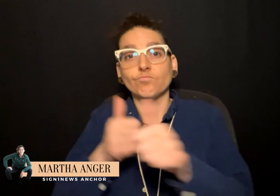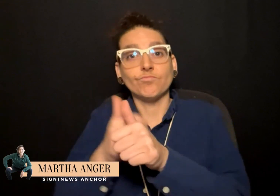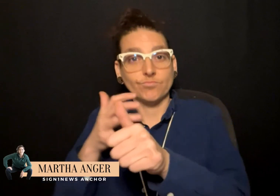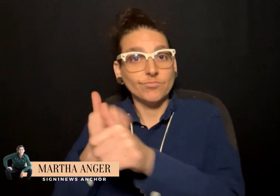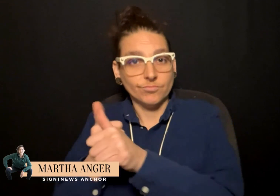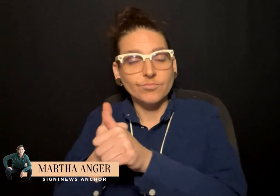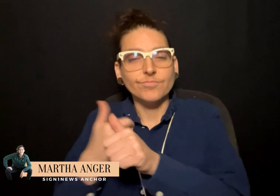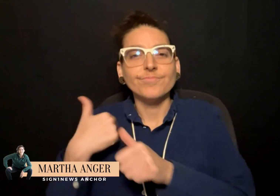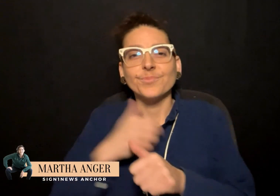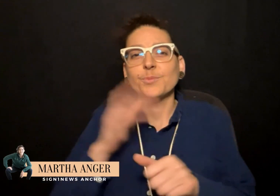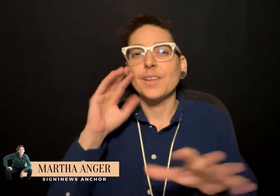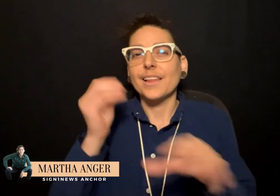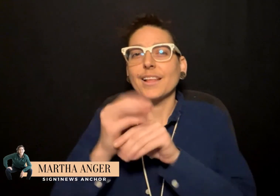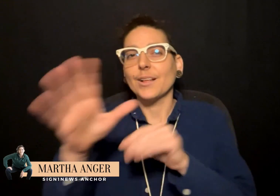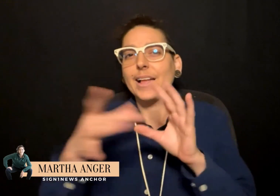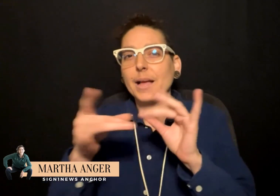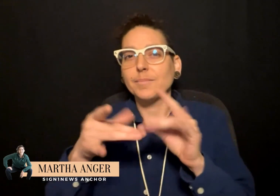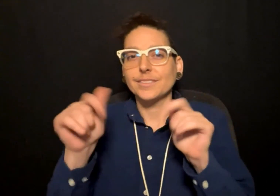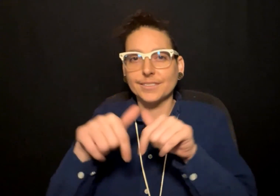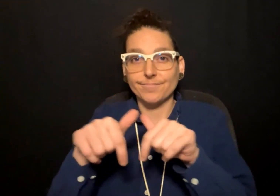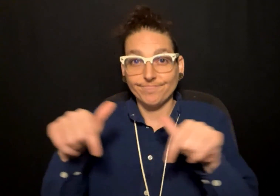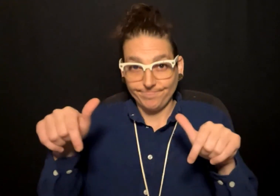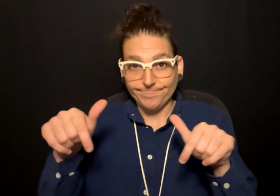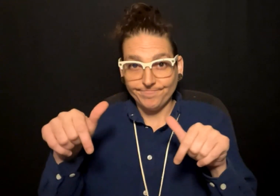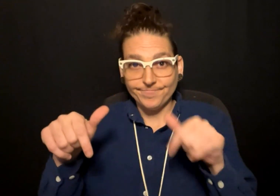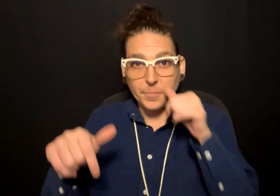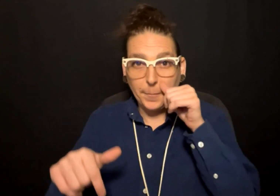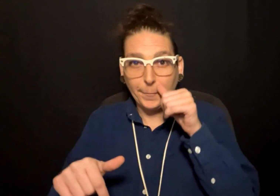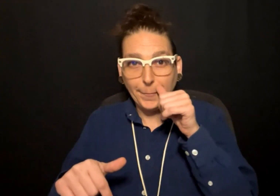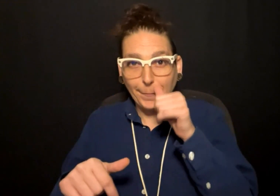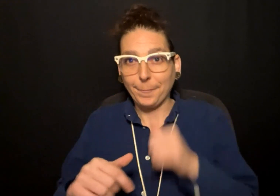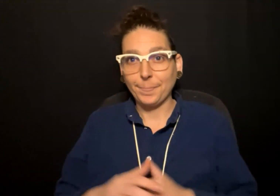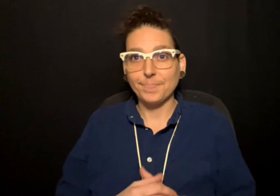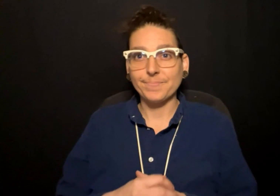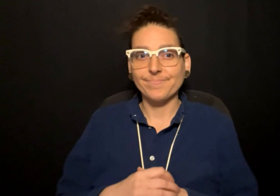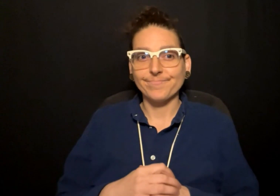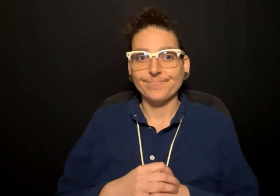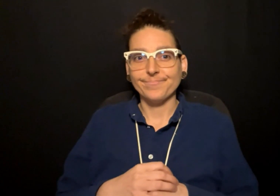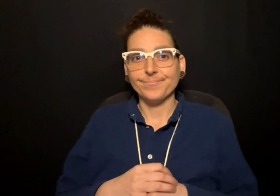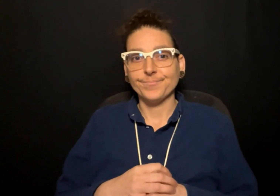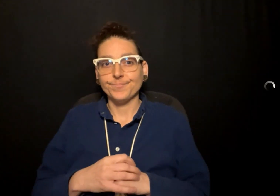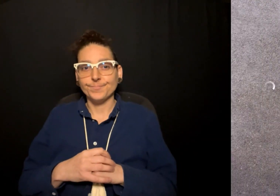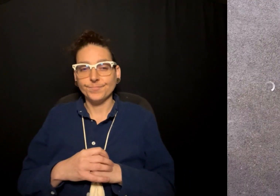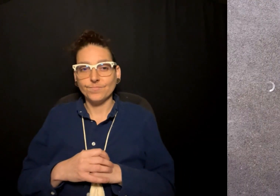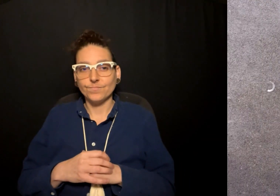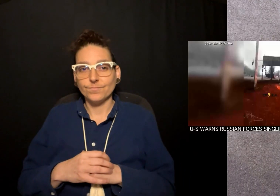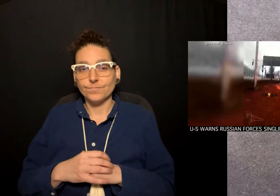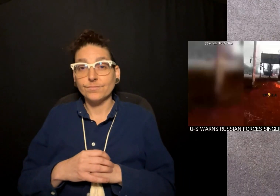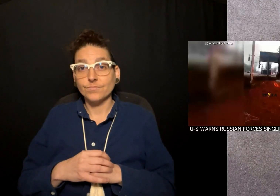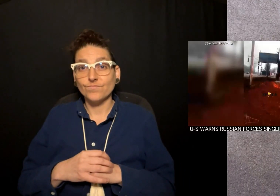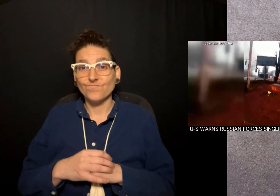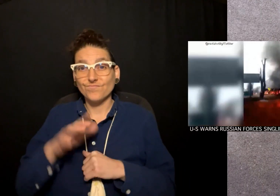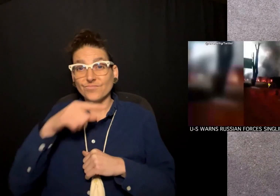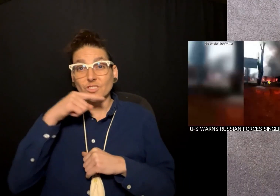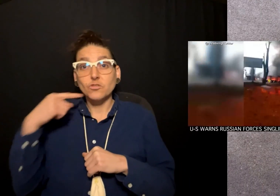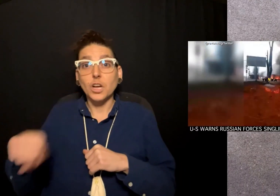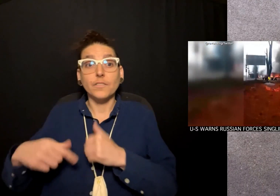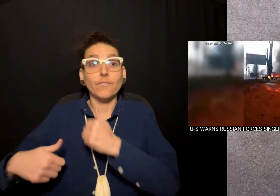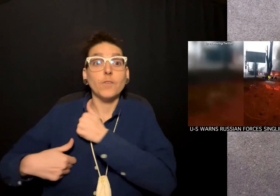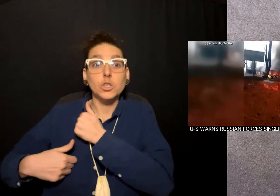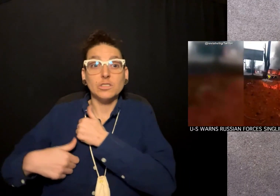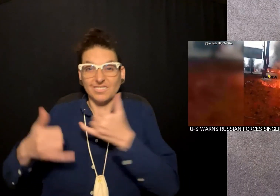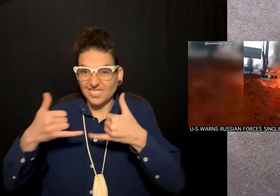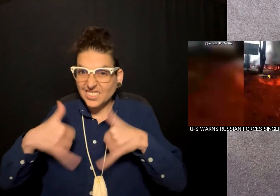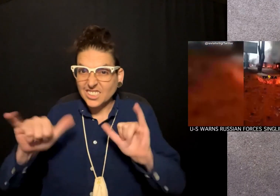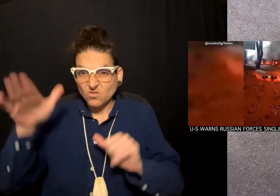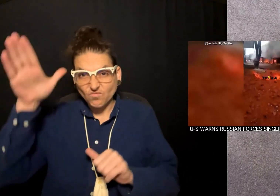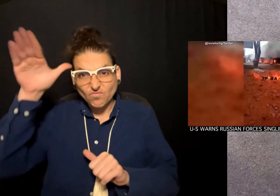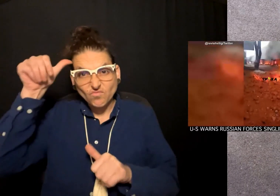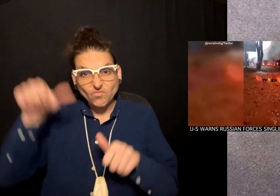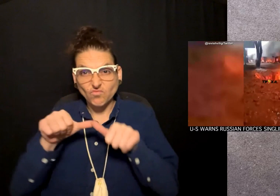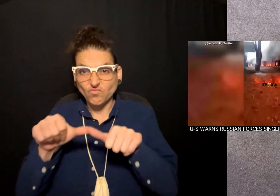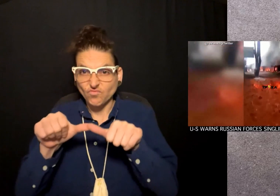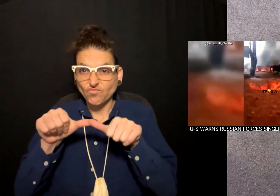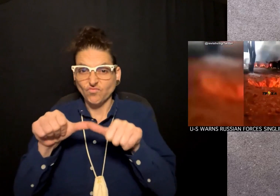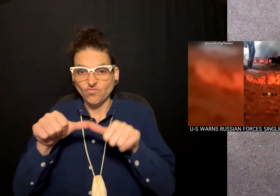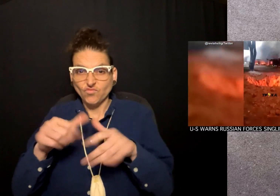we may add it at the bottom of the screen Russian forces are still relentlessly unleashing